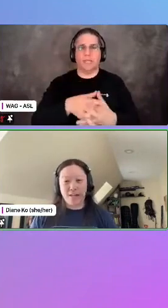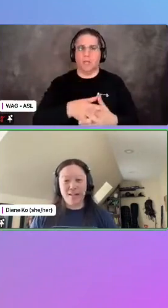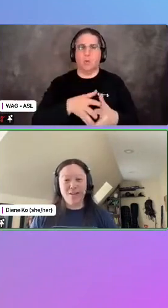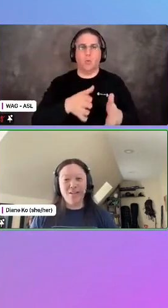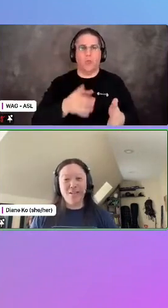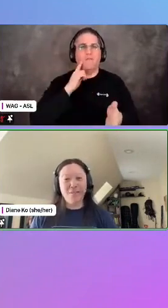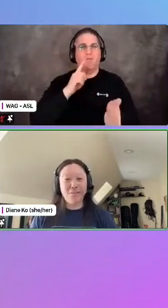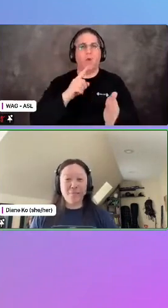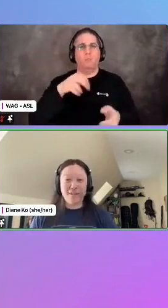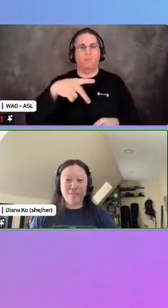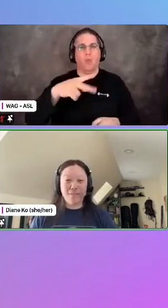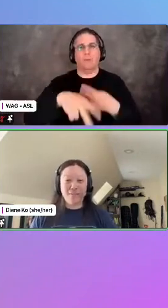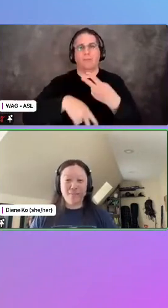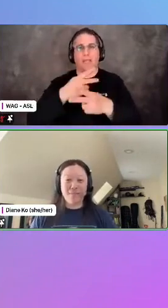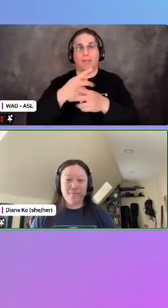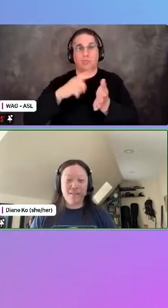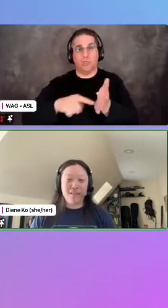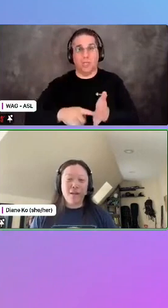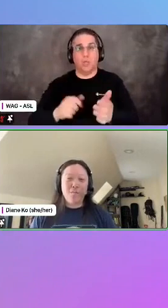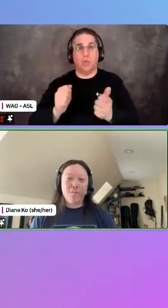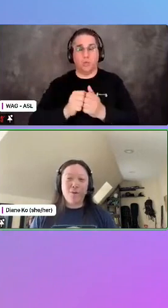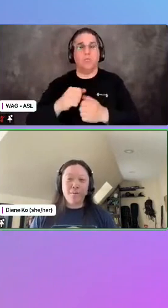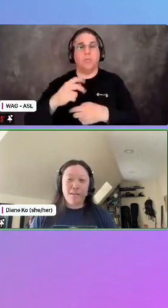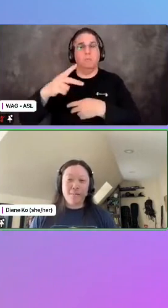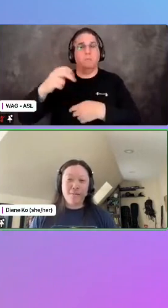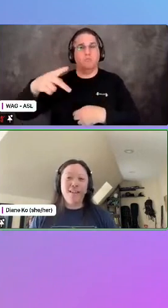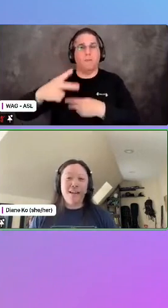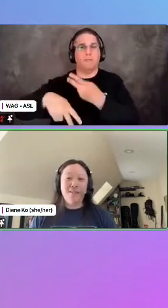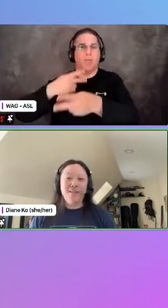as a key value pair into props object. We can to